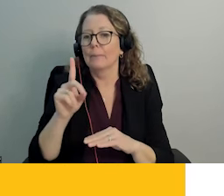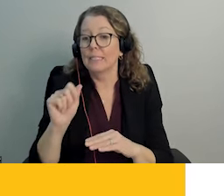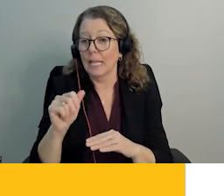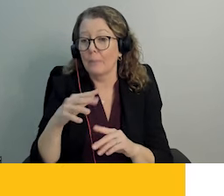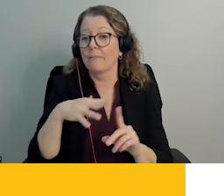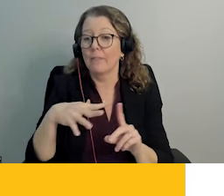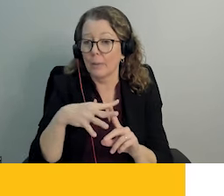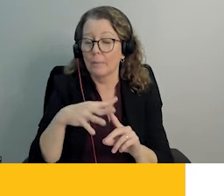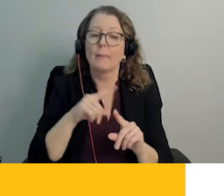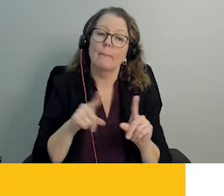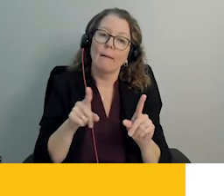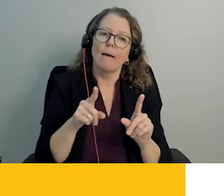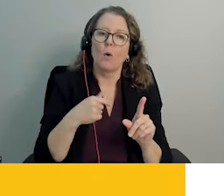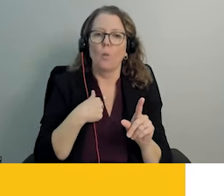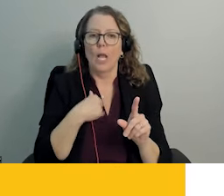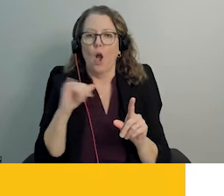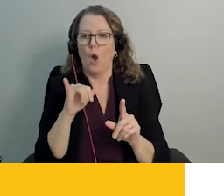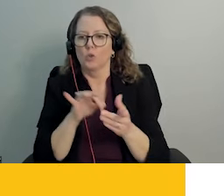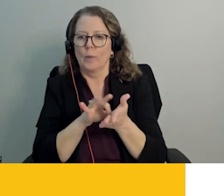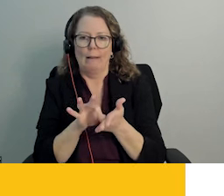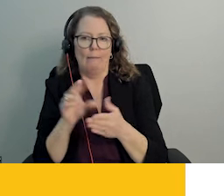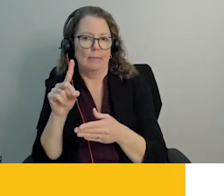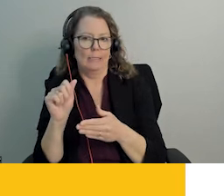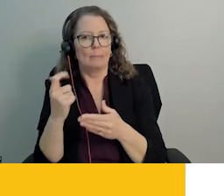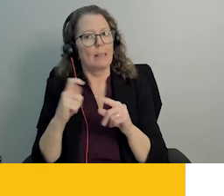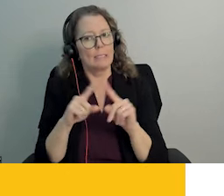but we count disability a little differently. And I think one profound difference,